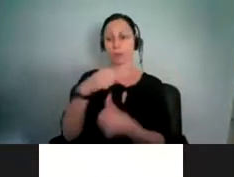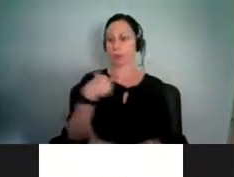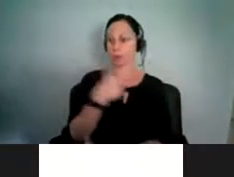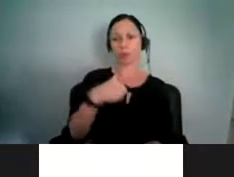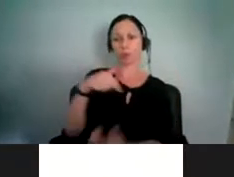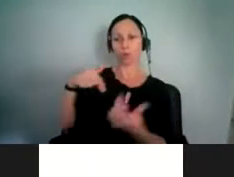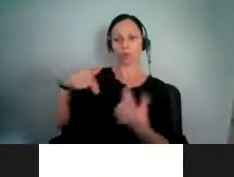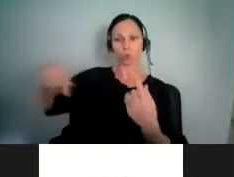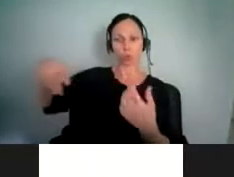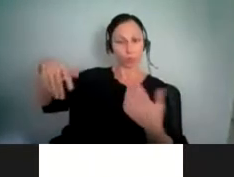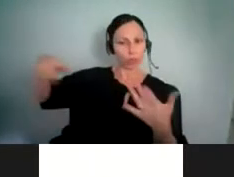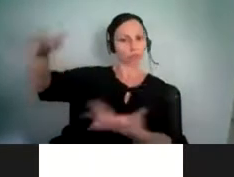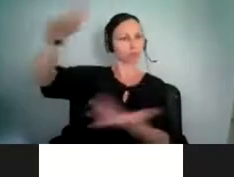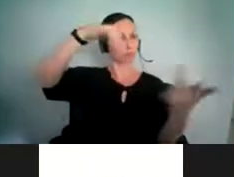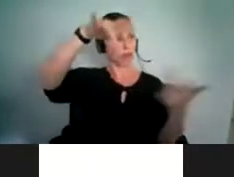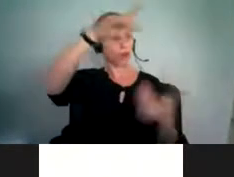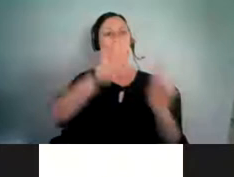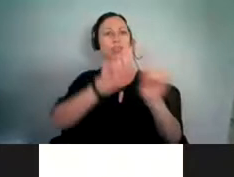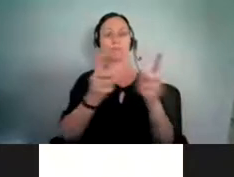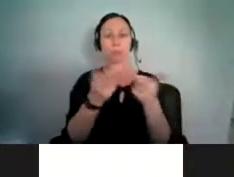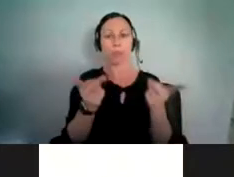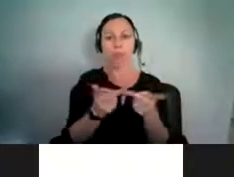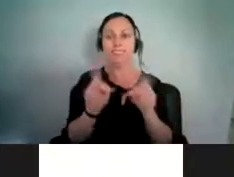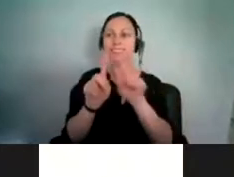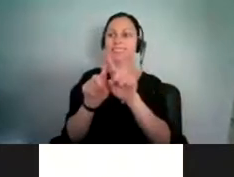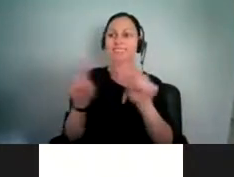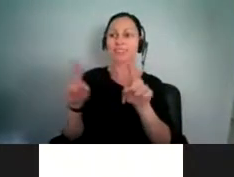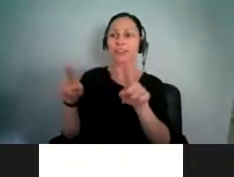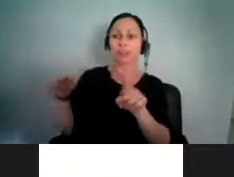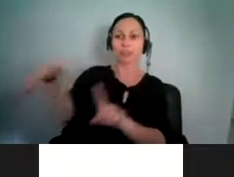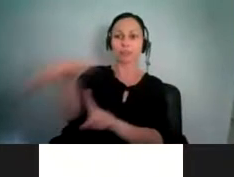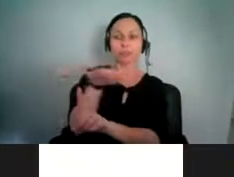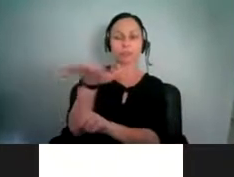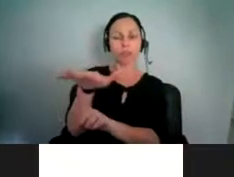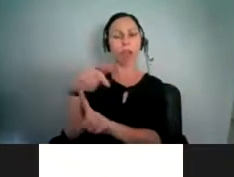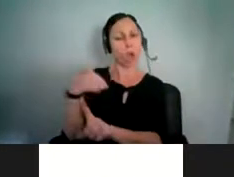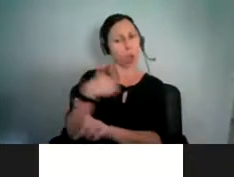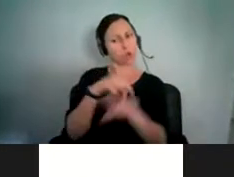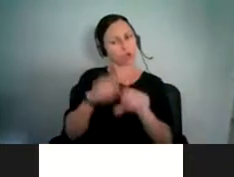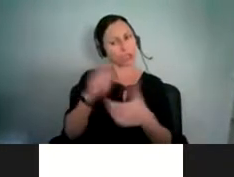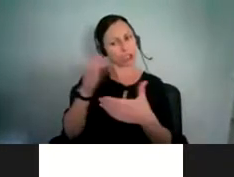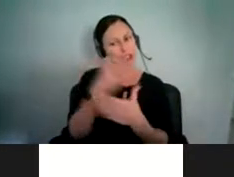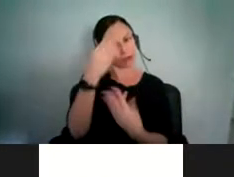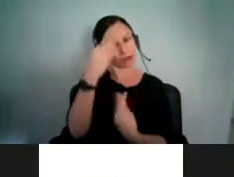in different spaces but we communicate together and can share that information. It may not mean that all of us jump on a plane